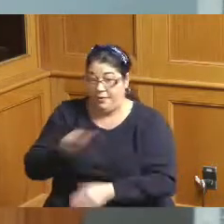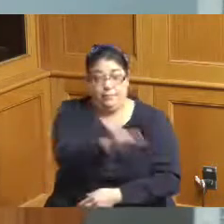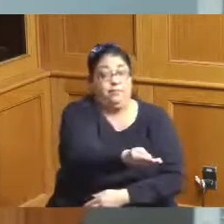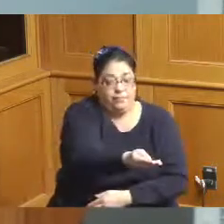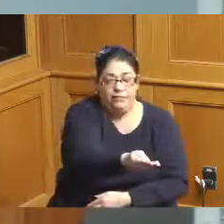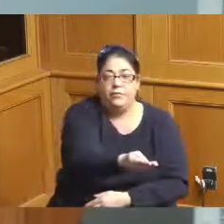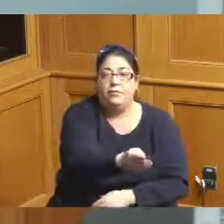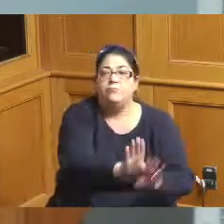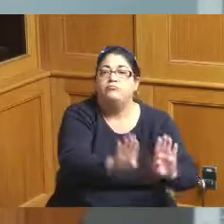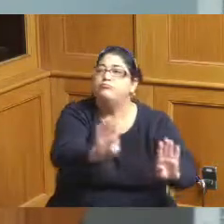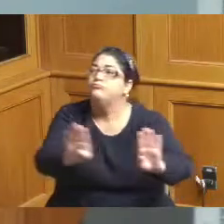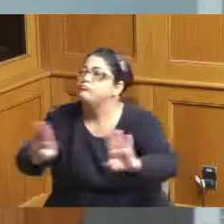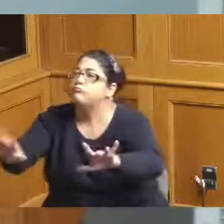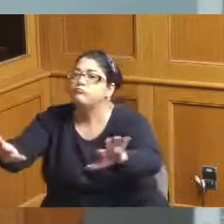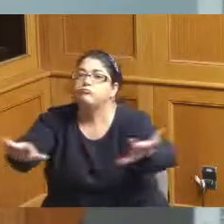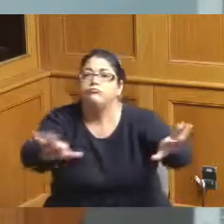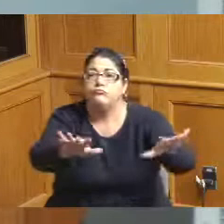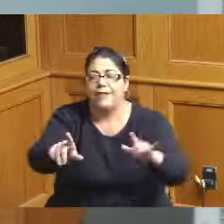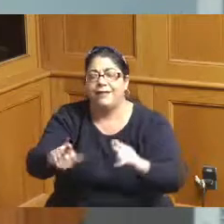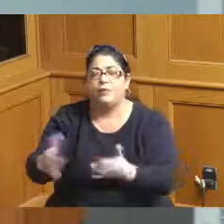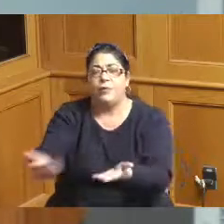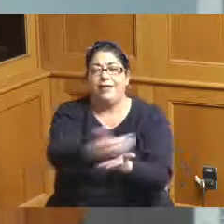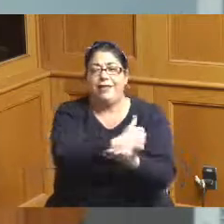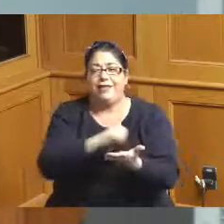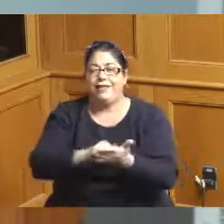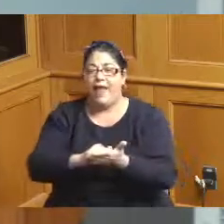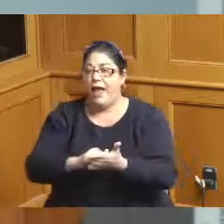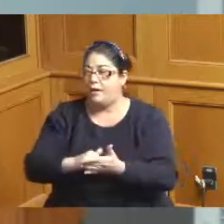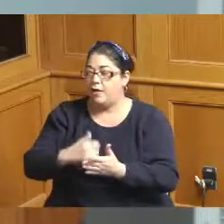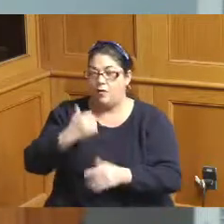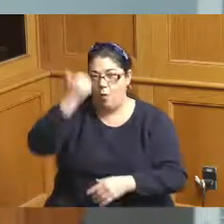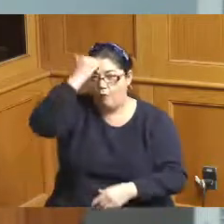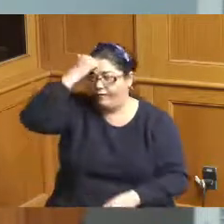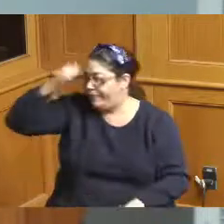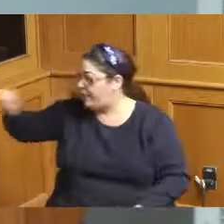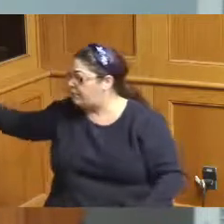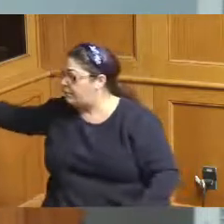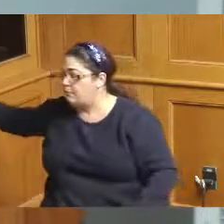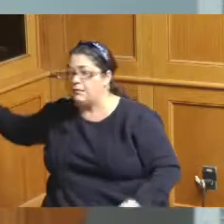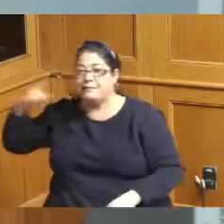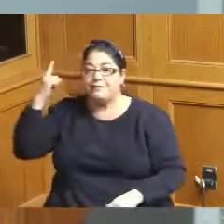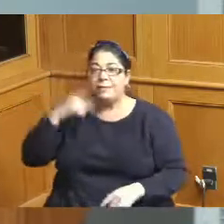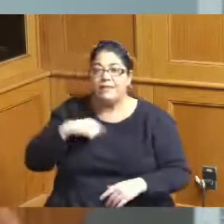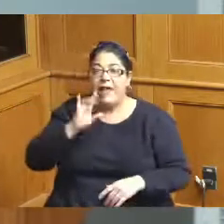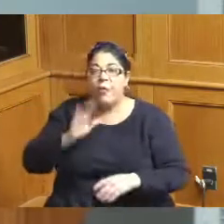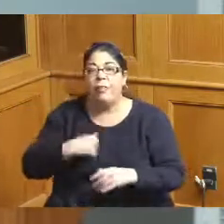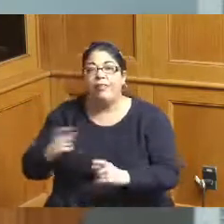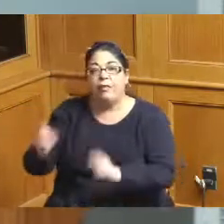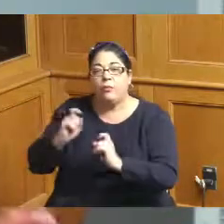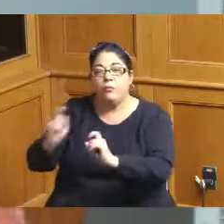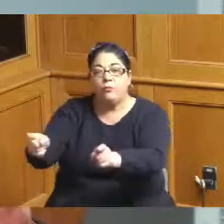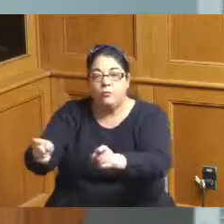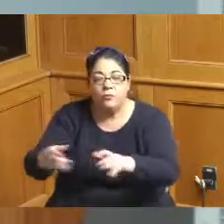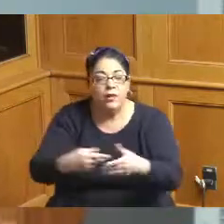to get that knock on wood awarded as soon as possible meanwhile the team can really dig into